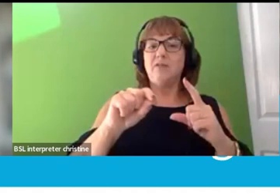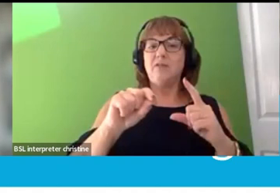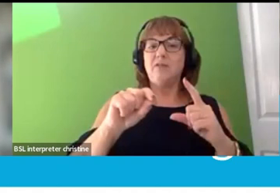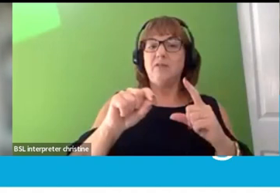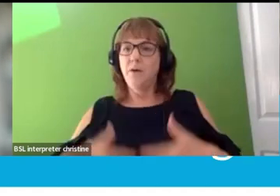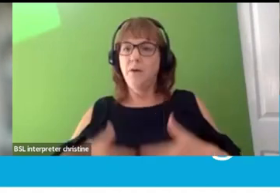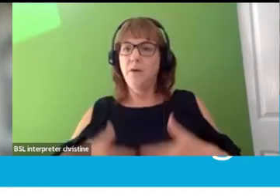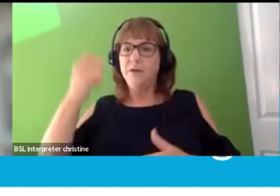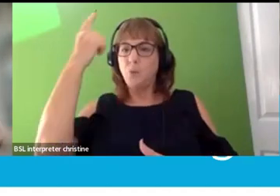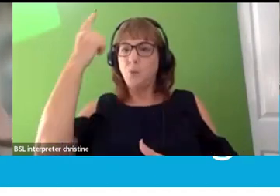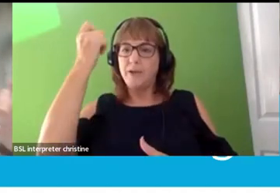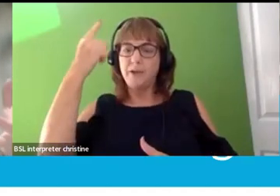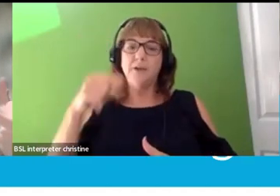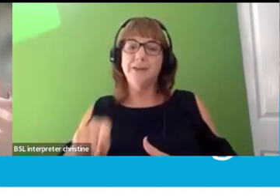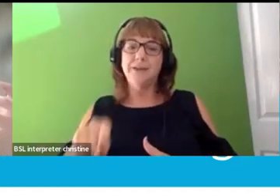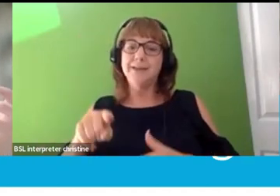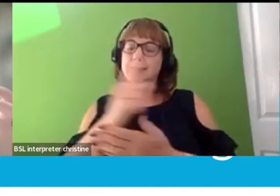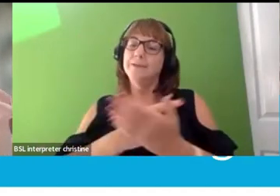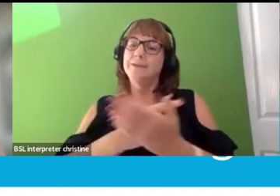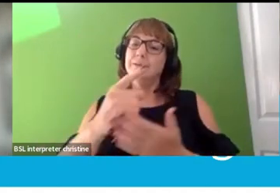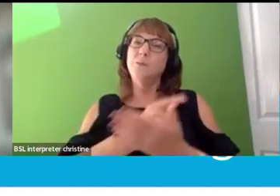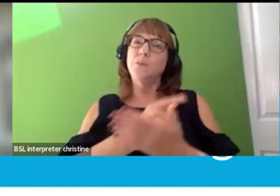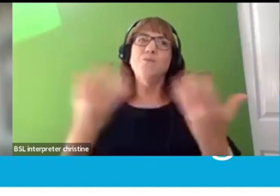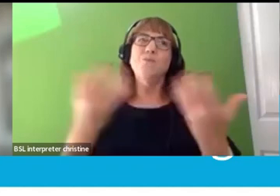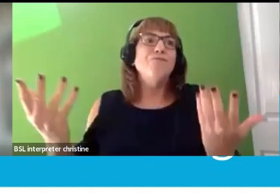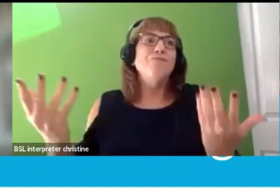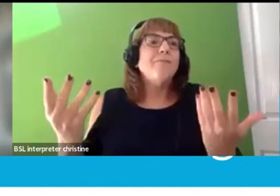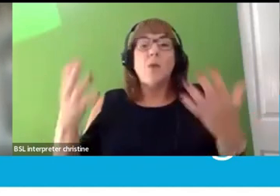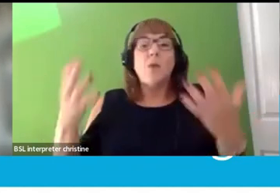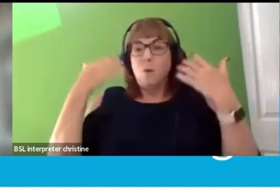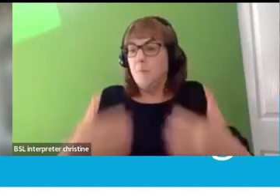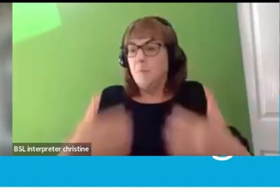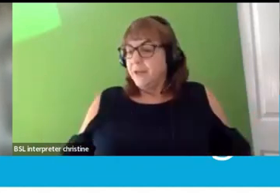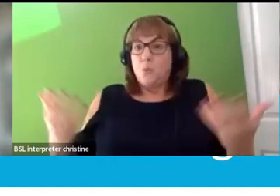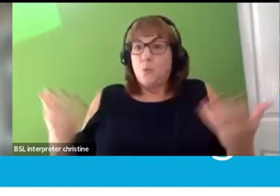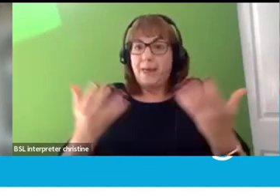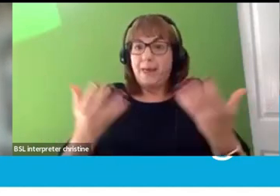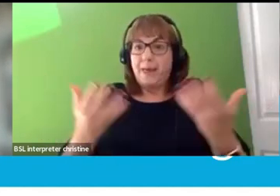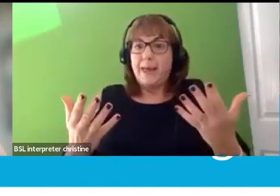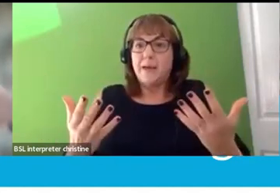so that's about where our body is in space. So if I put my arm here, I can close my eyes